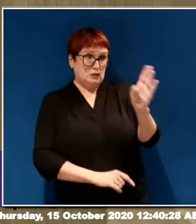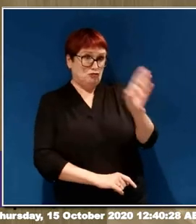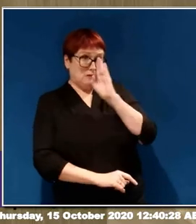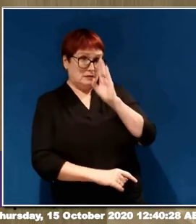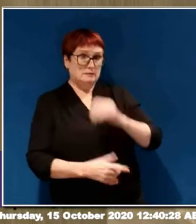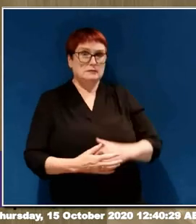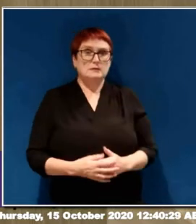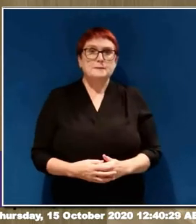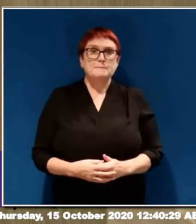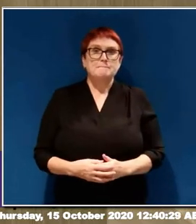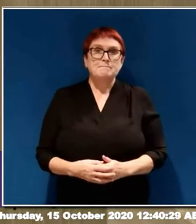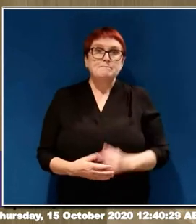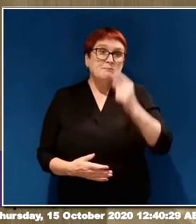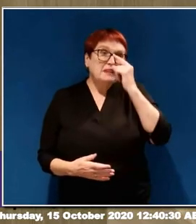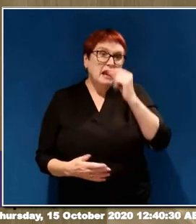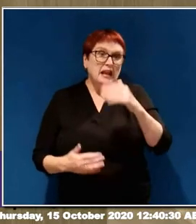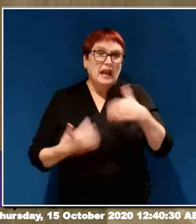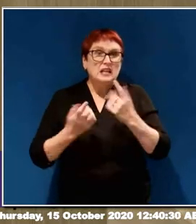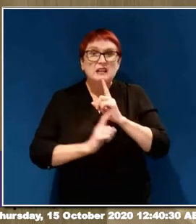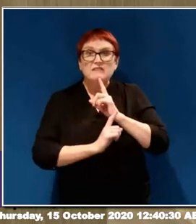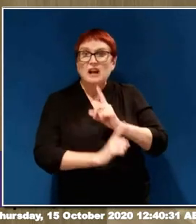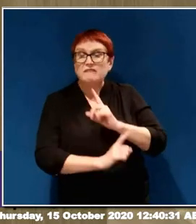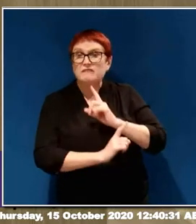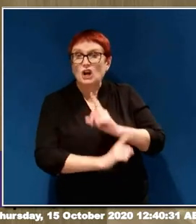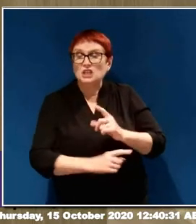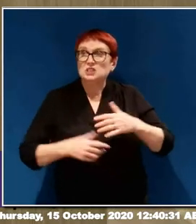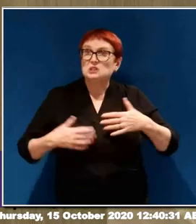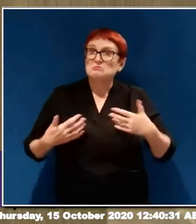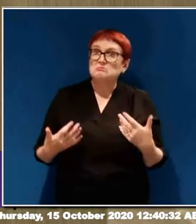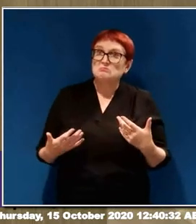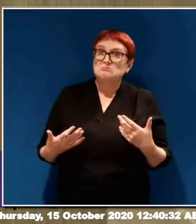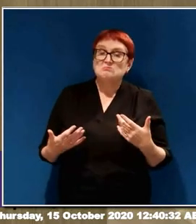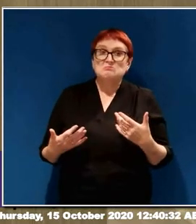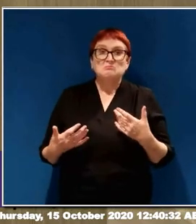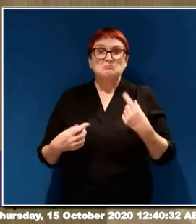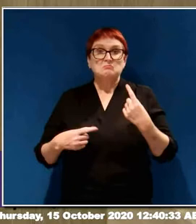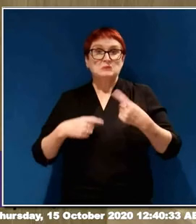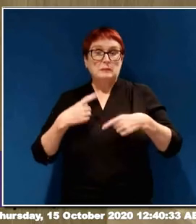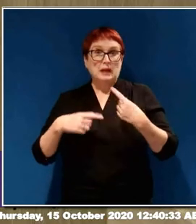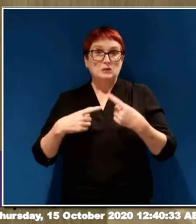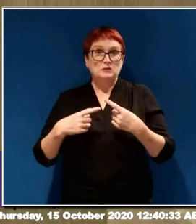if it's something, if it's about - only about behaviour,